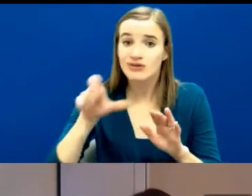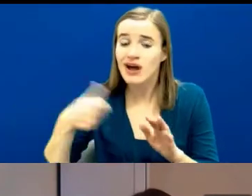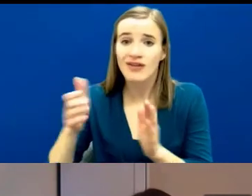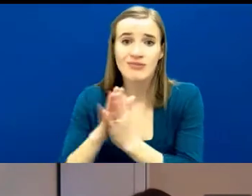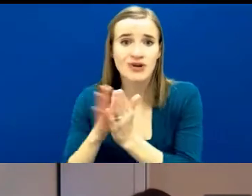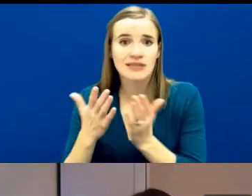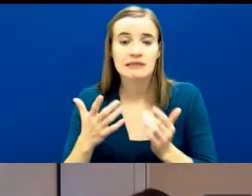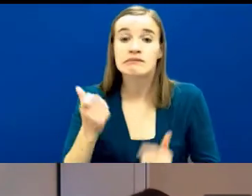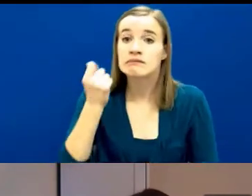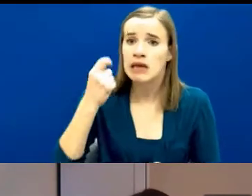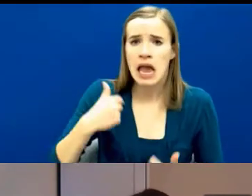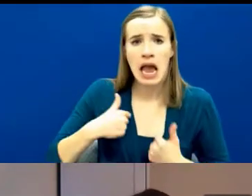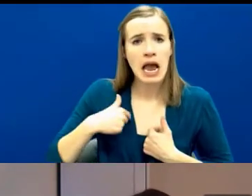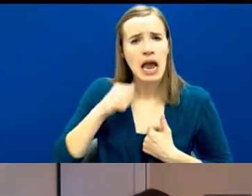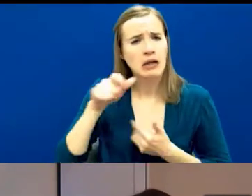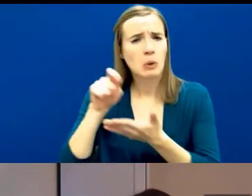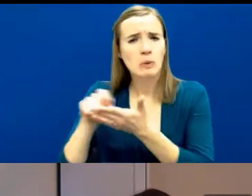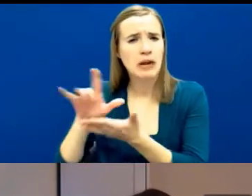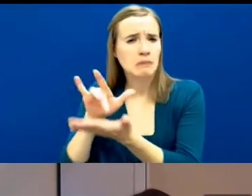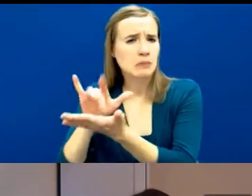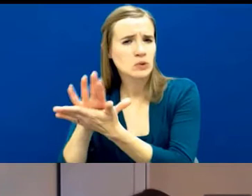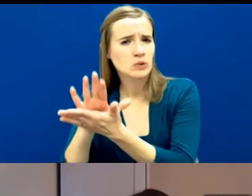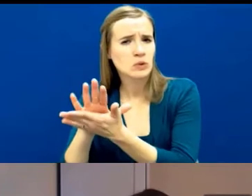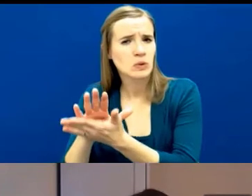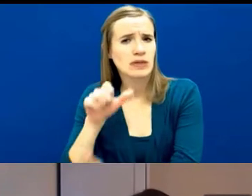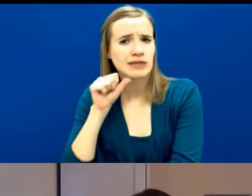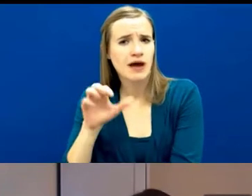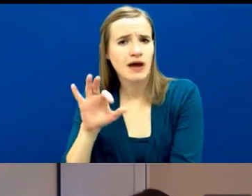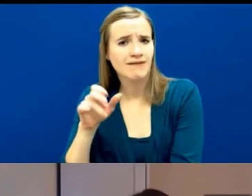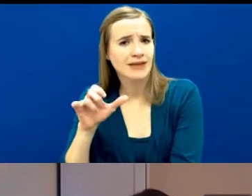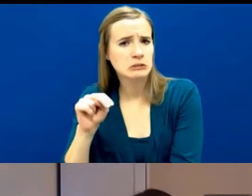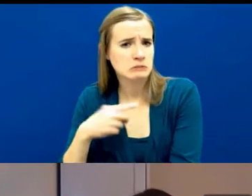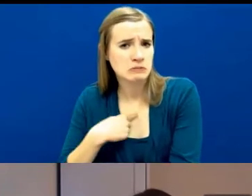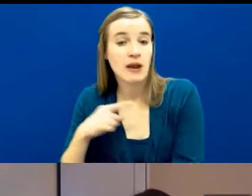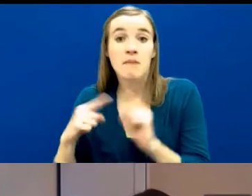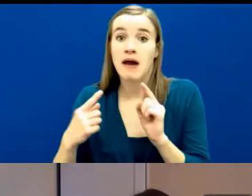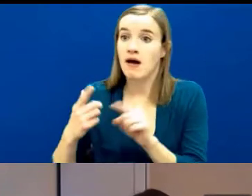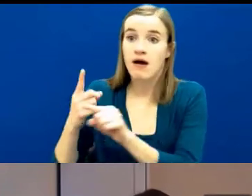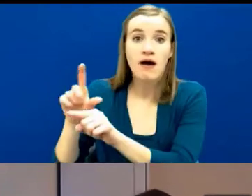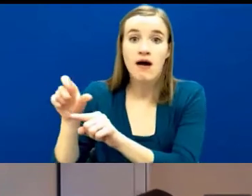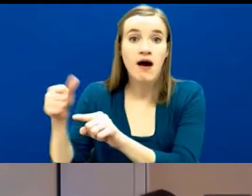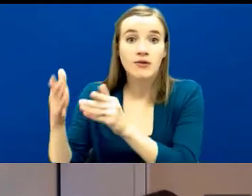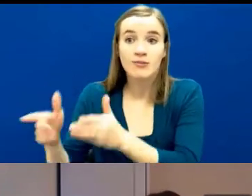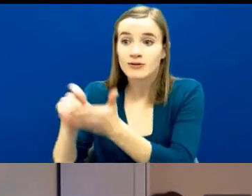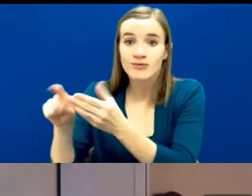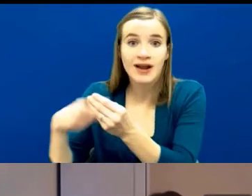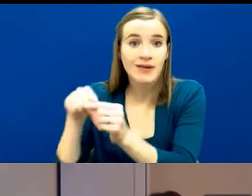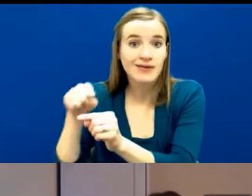nonfiction. I think this would be a fantastic topic for a middle grade nonfiction book that goes into more depth, but unfortunately, I am not a